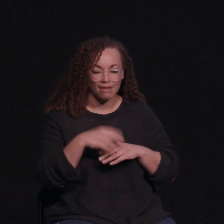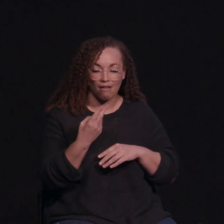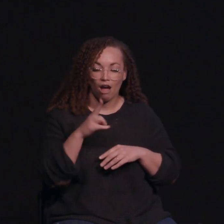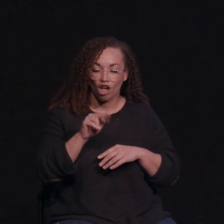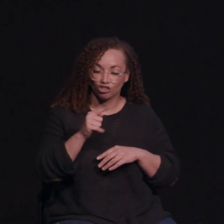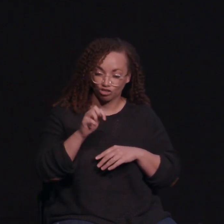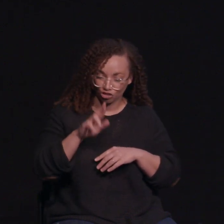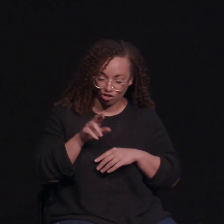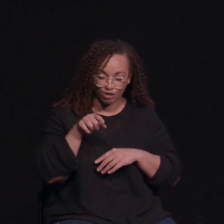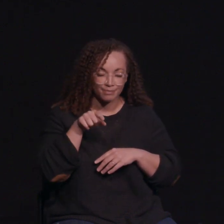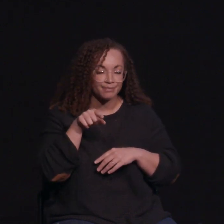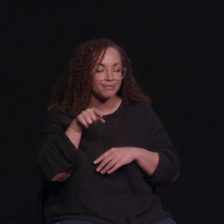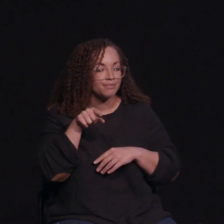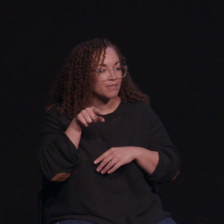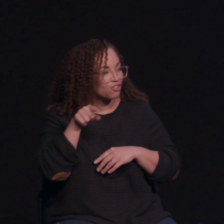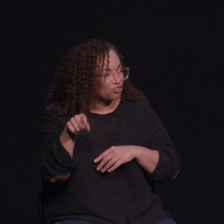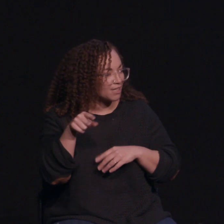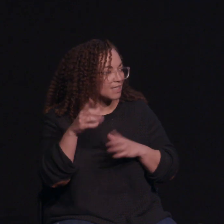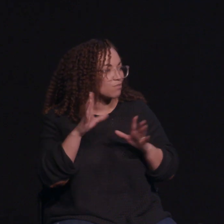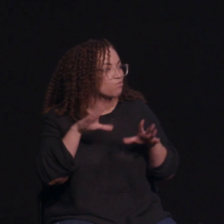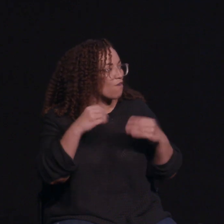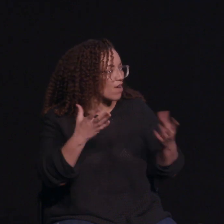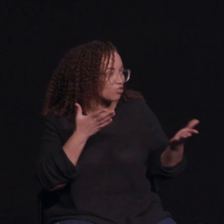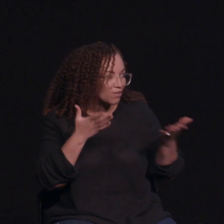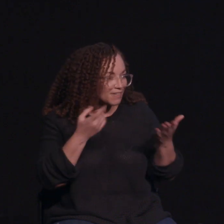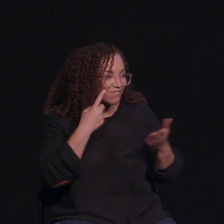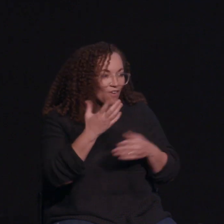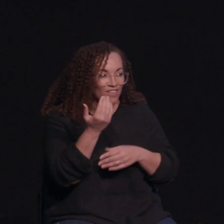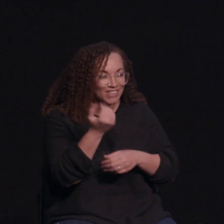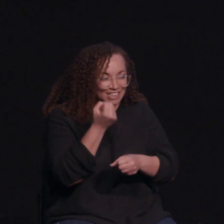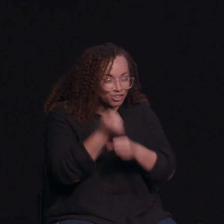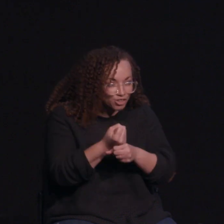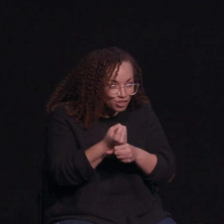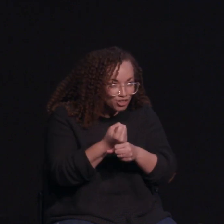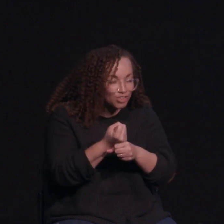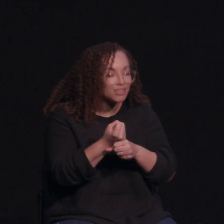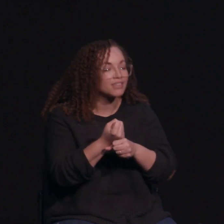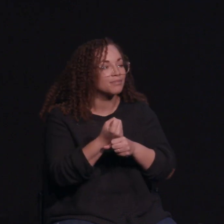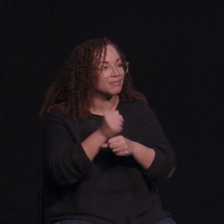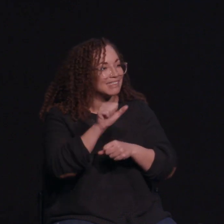where she served for 15 years.